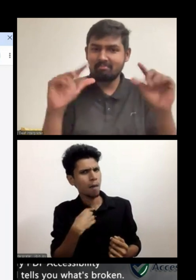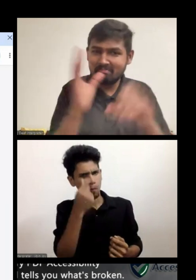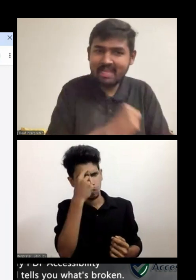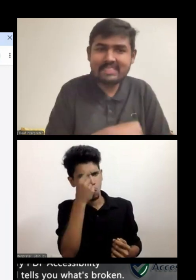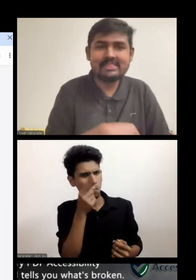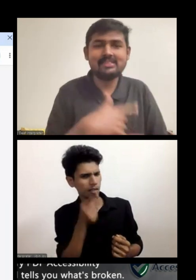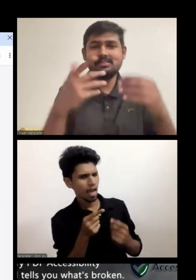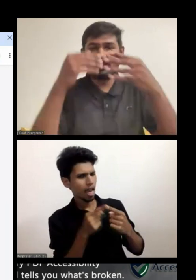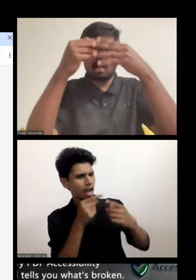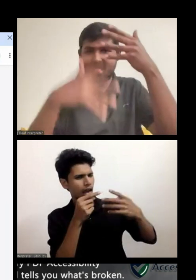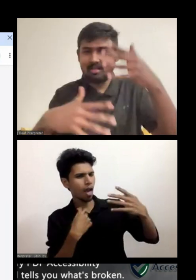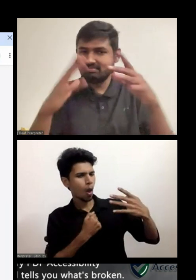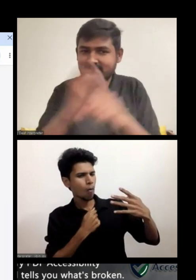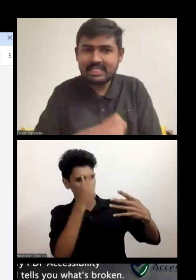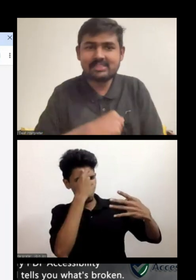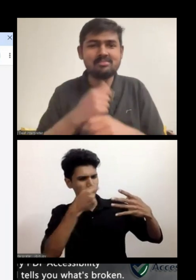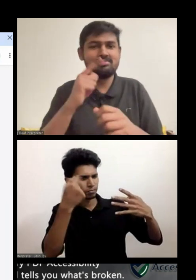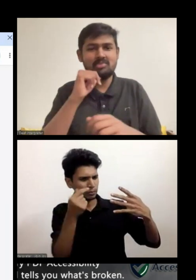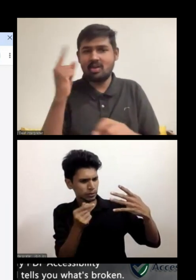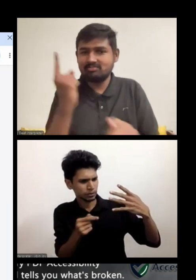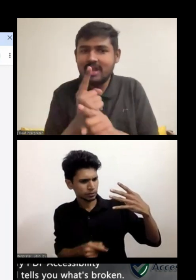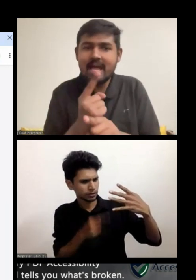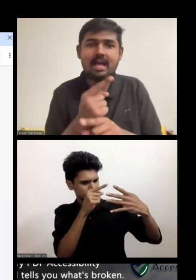You can see each and everything is provided here